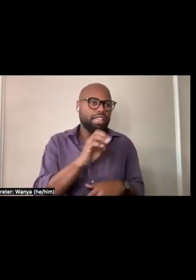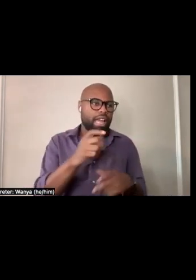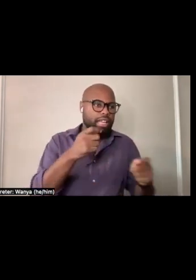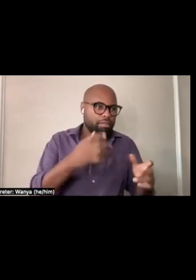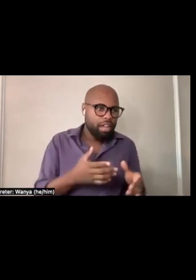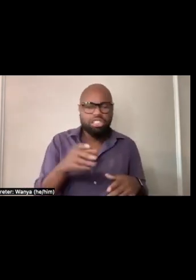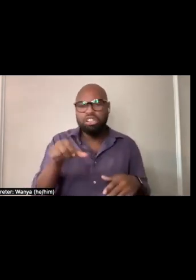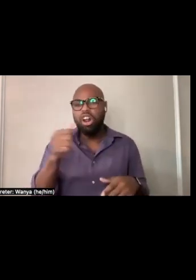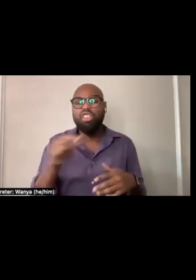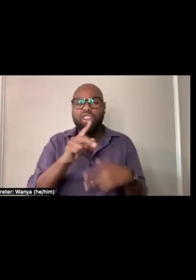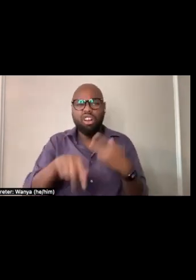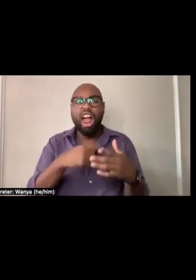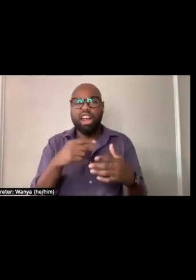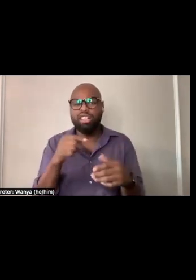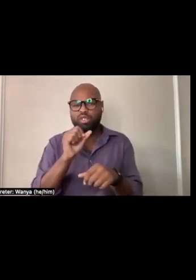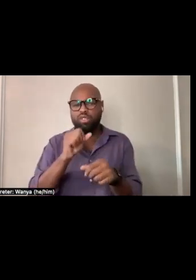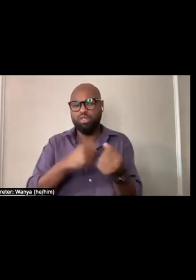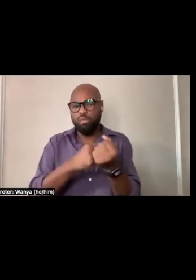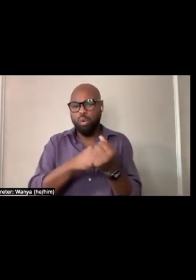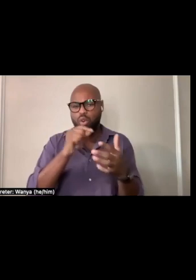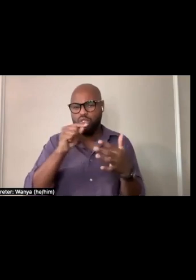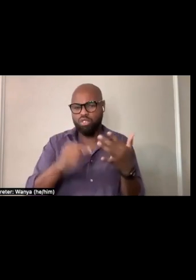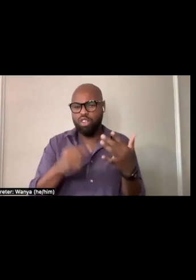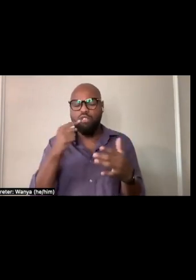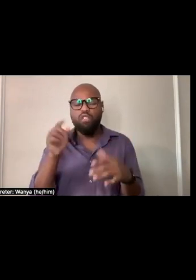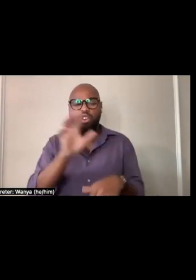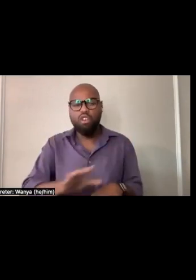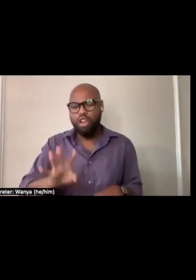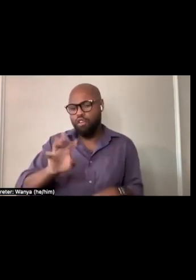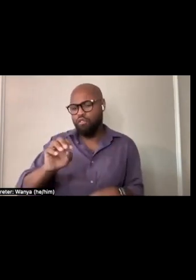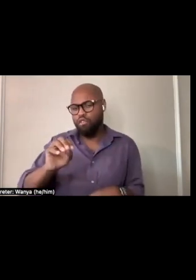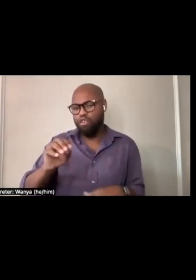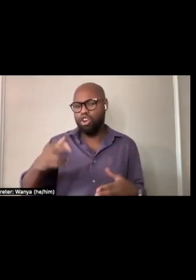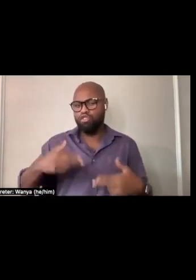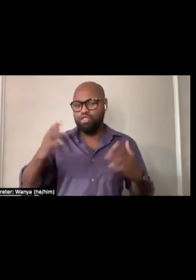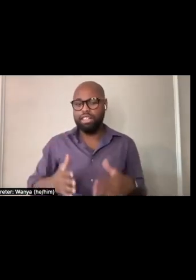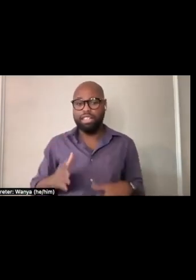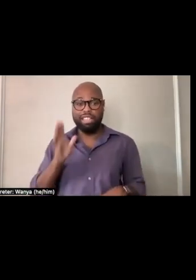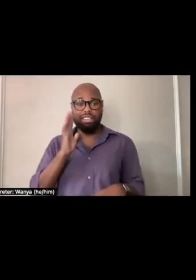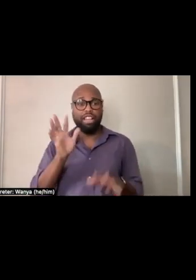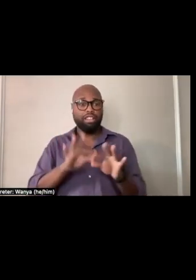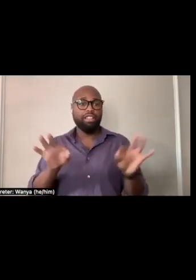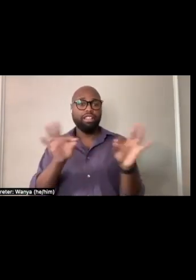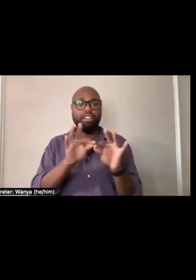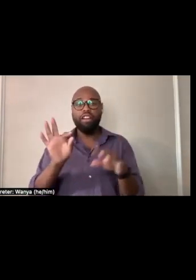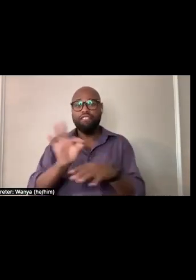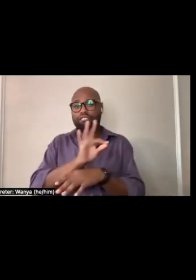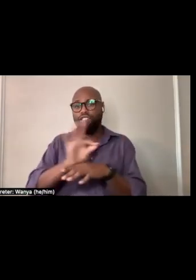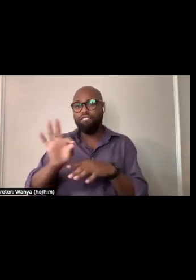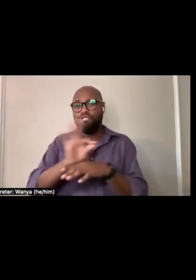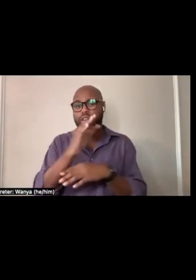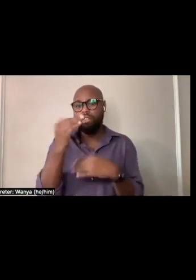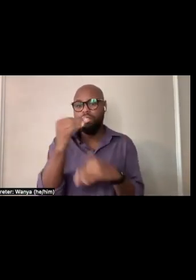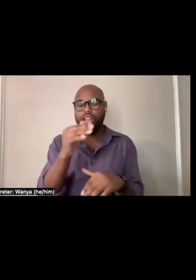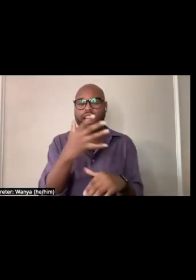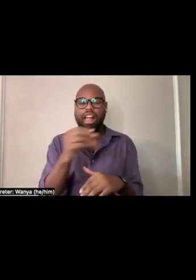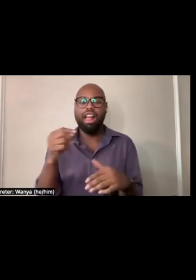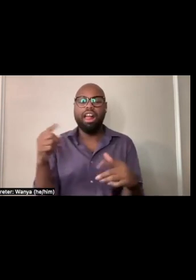about 40 residents whose significant functional limitations and very complicated health conditions